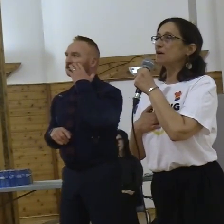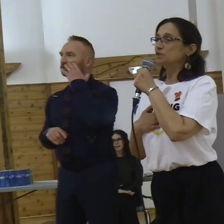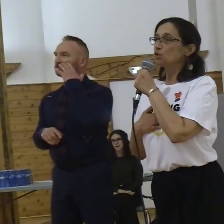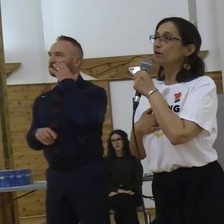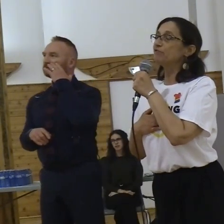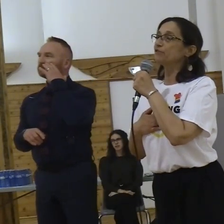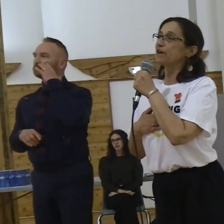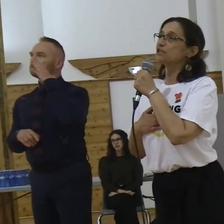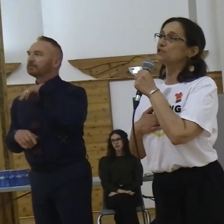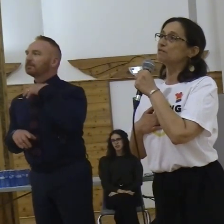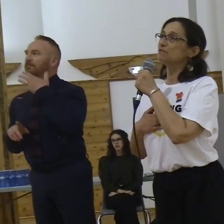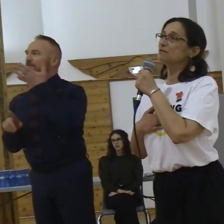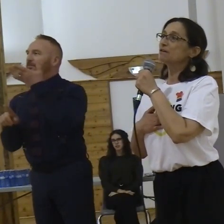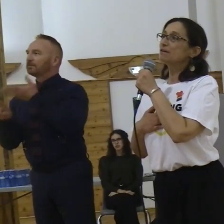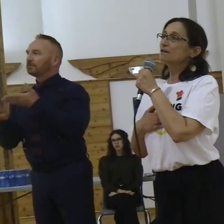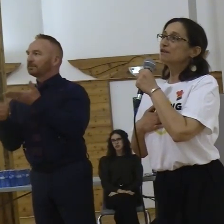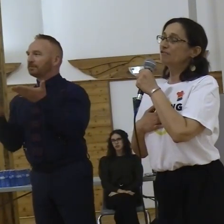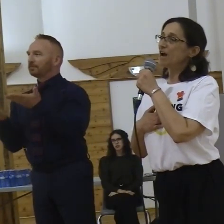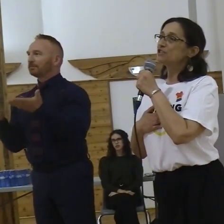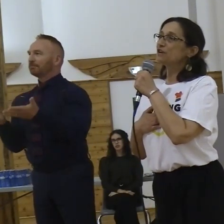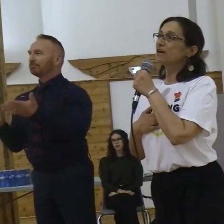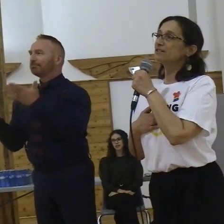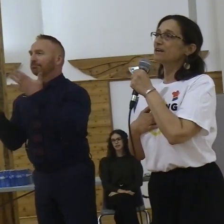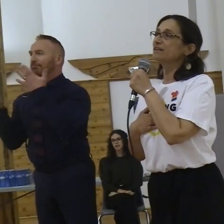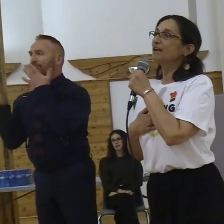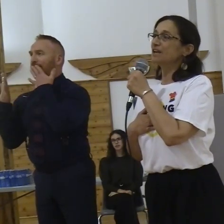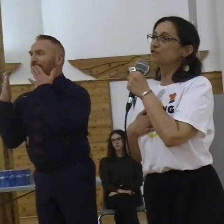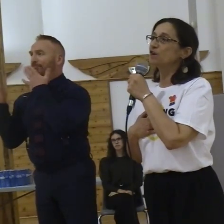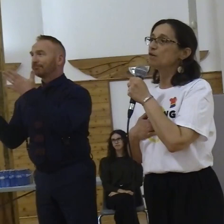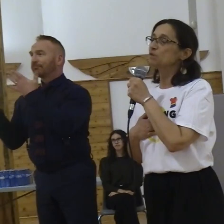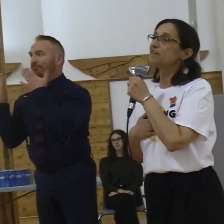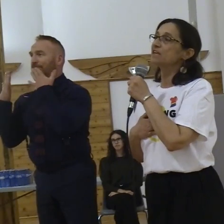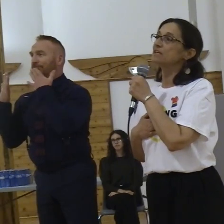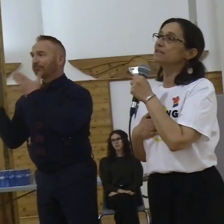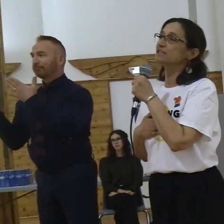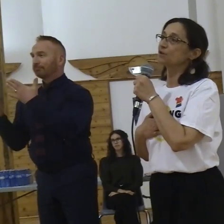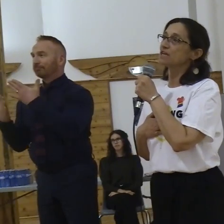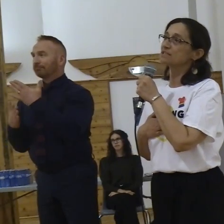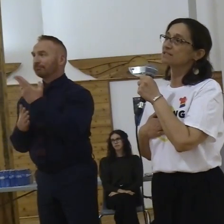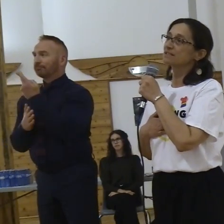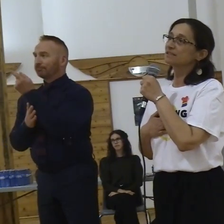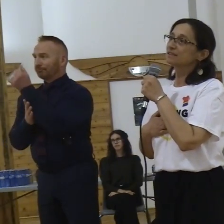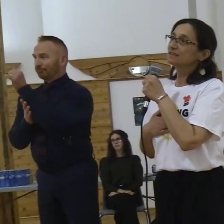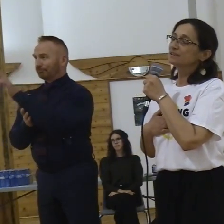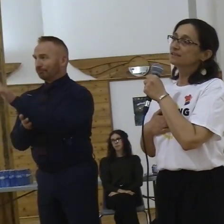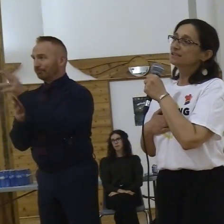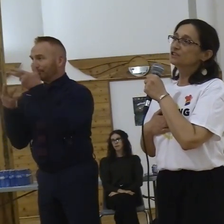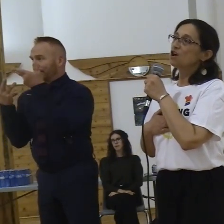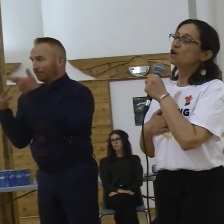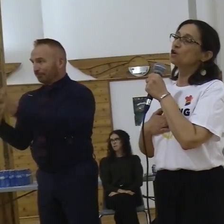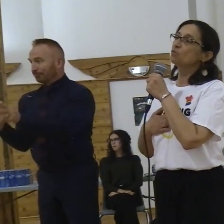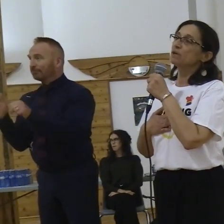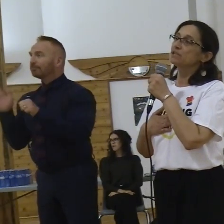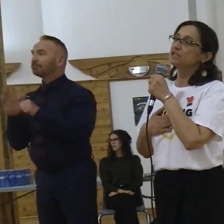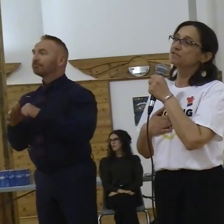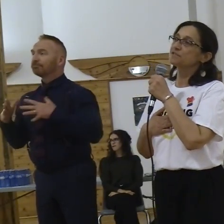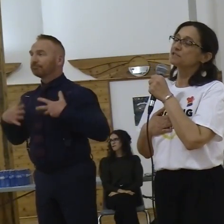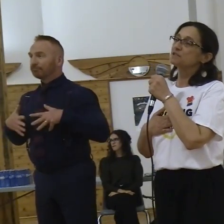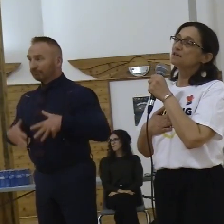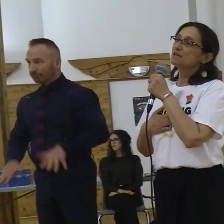I'm so grateful that you've had your hair done and you've come with that hooing dress to honour our relatives.